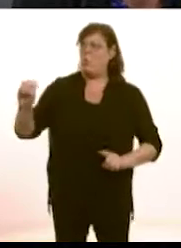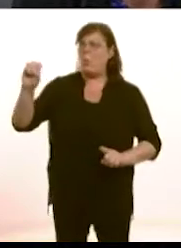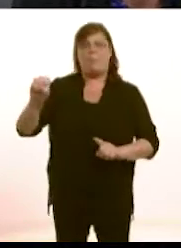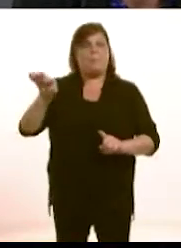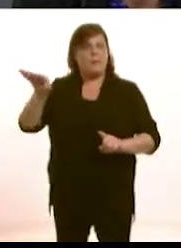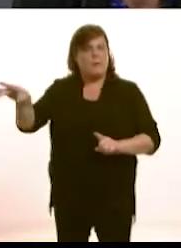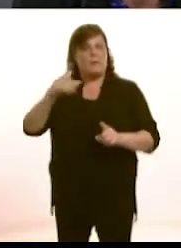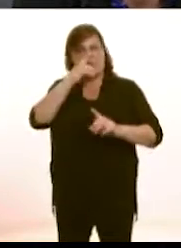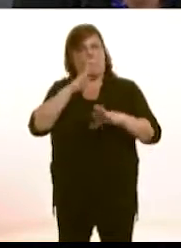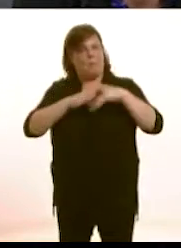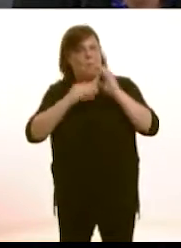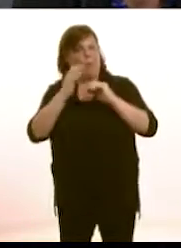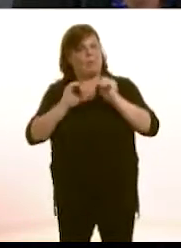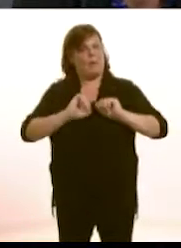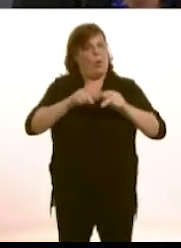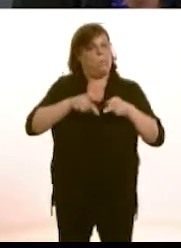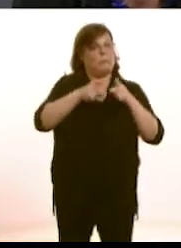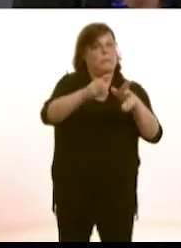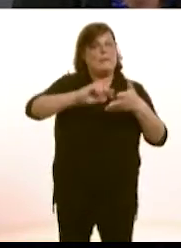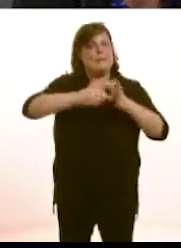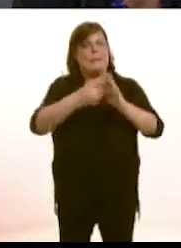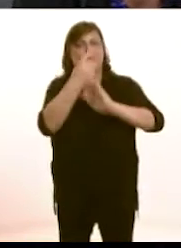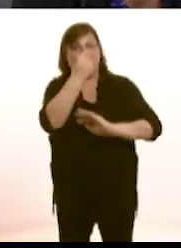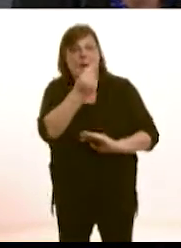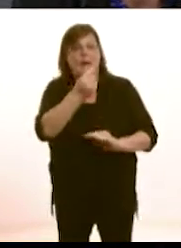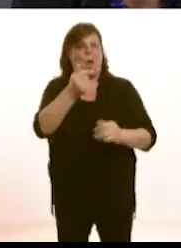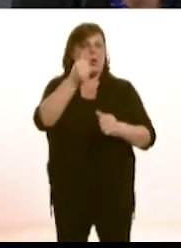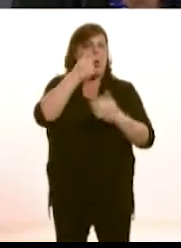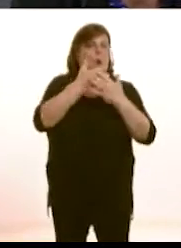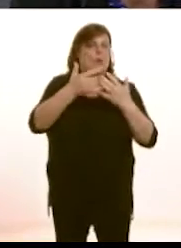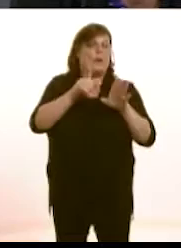I see this as a way forward for many young people these days who are excluded from family